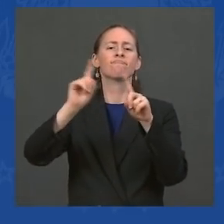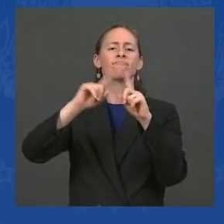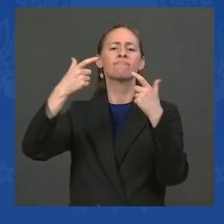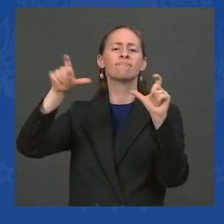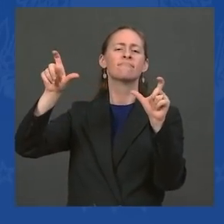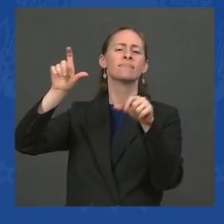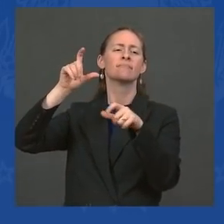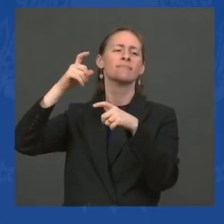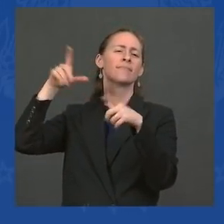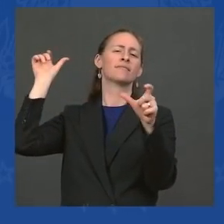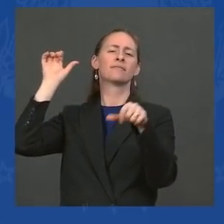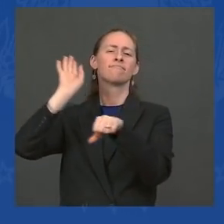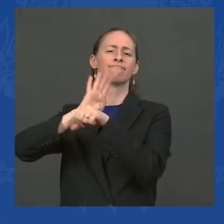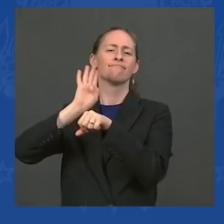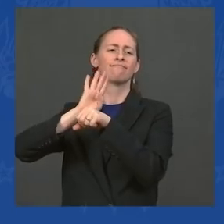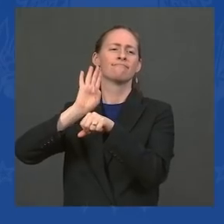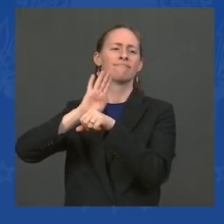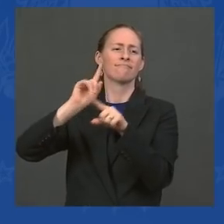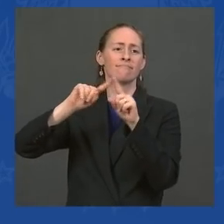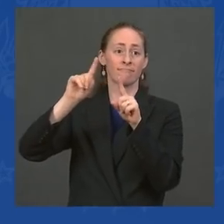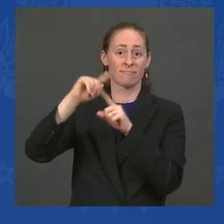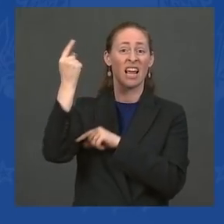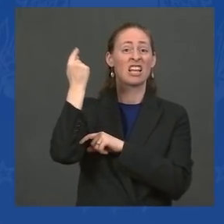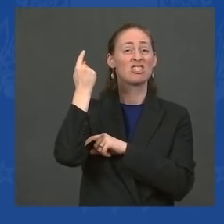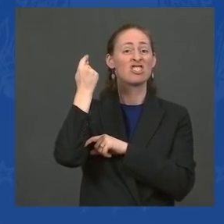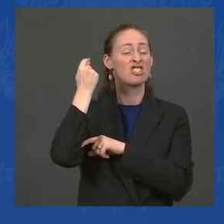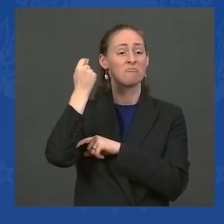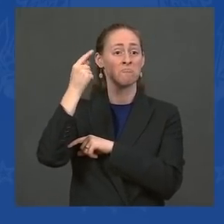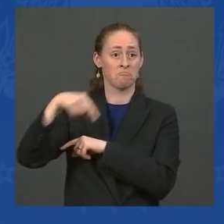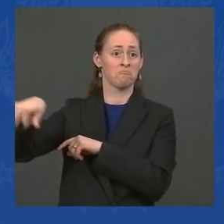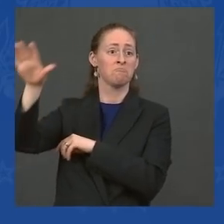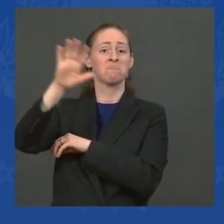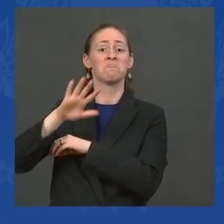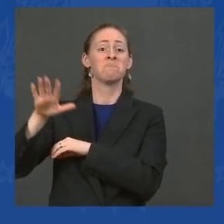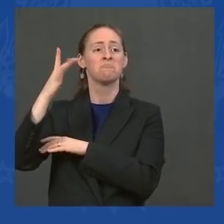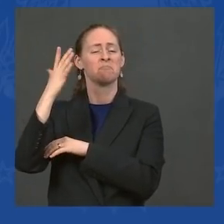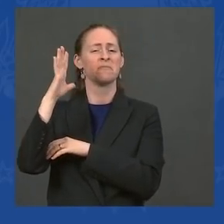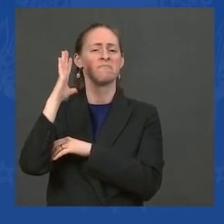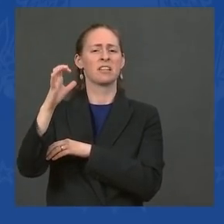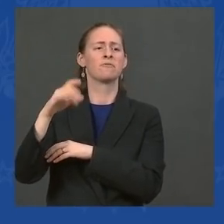last year, 55 of the fi- -- Fortune 500 paid zero in taxes,